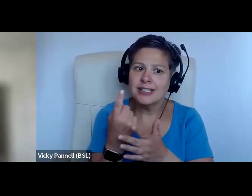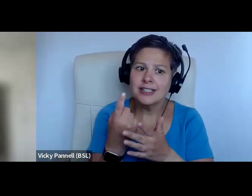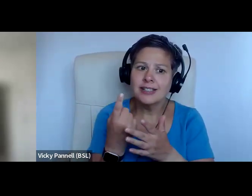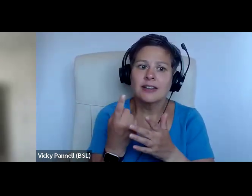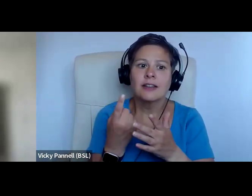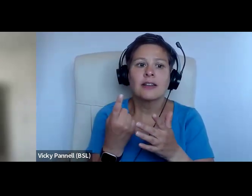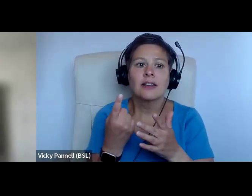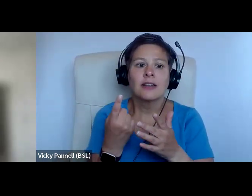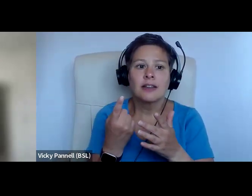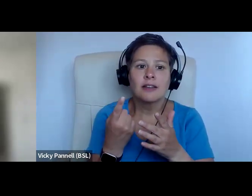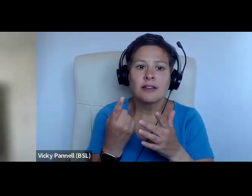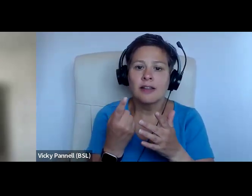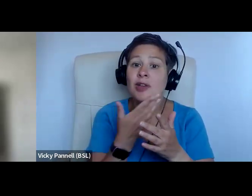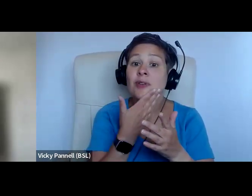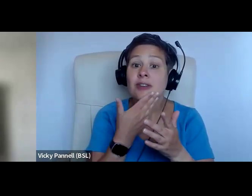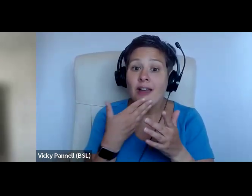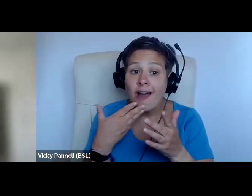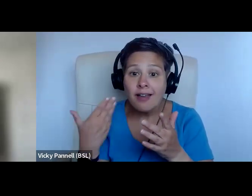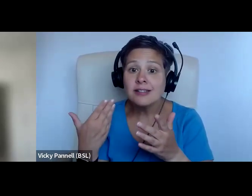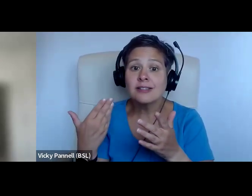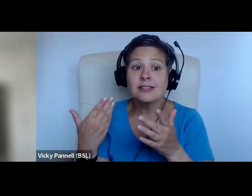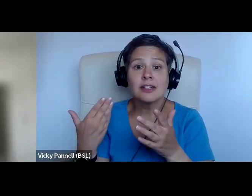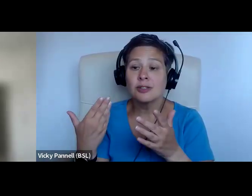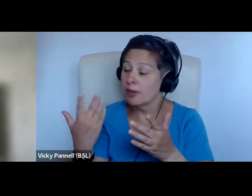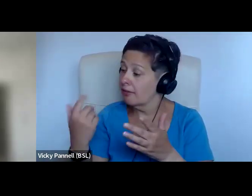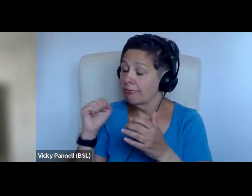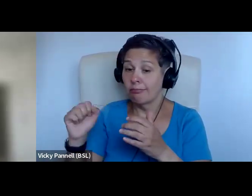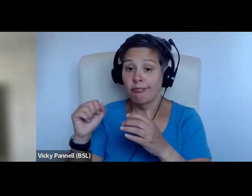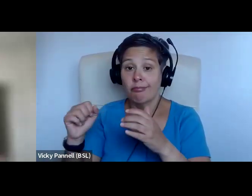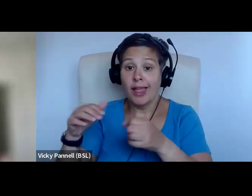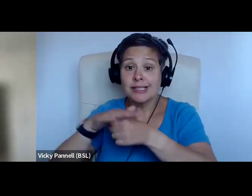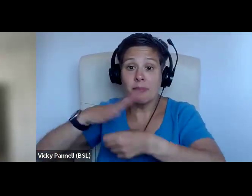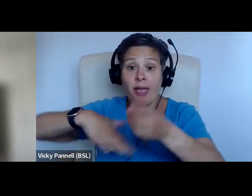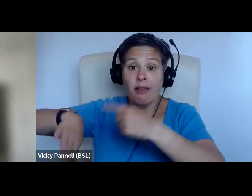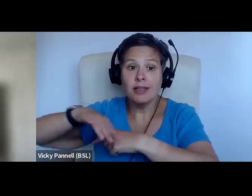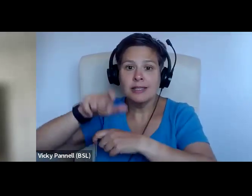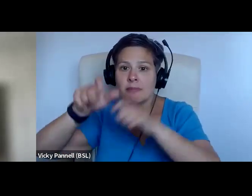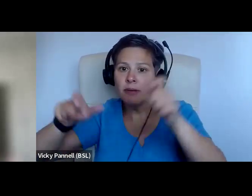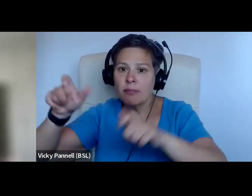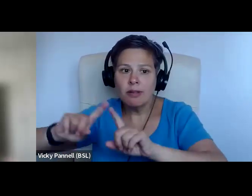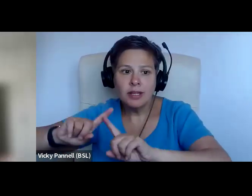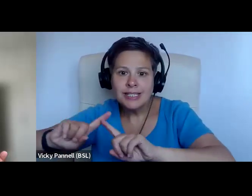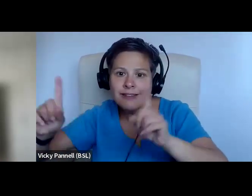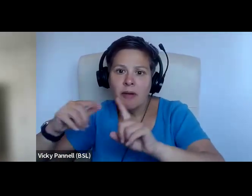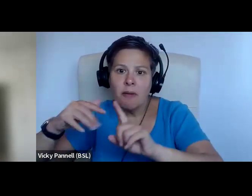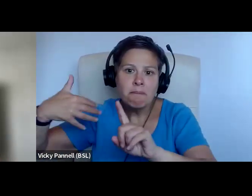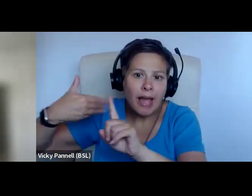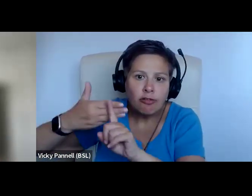and seeing how we almost always agree on in a variety of issues.